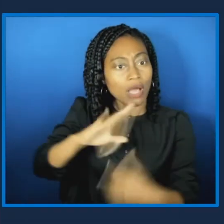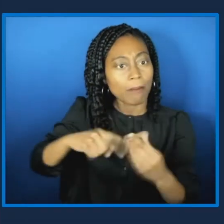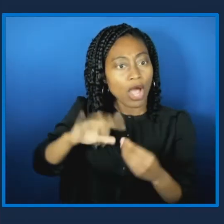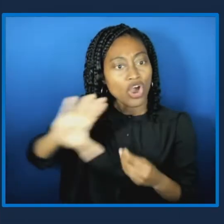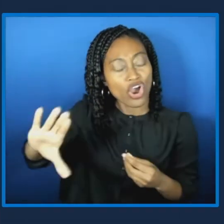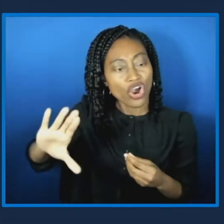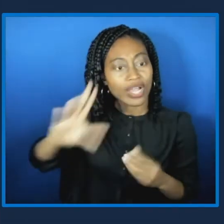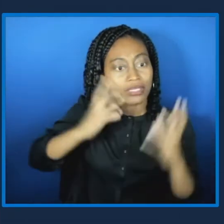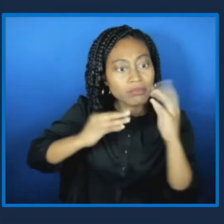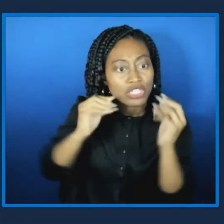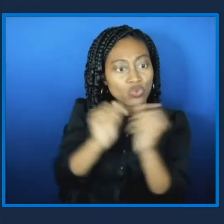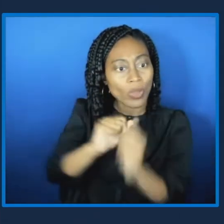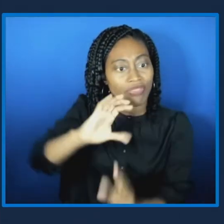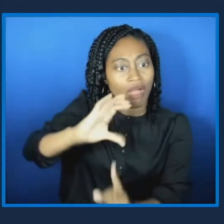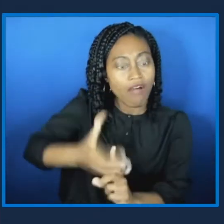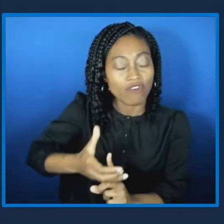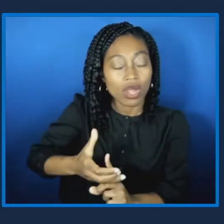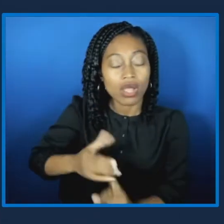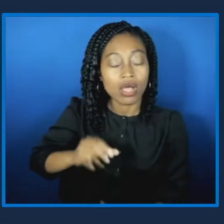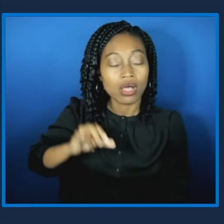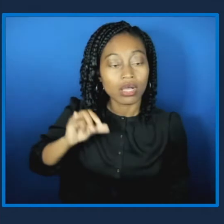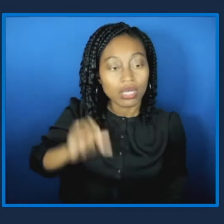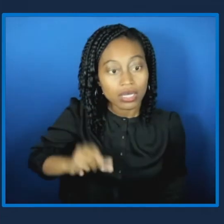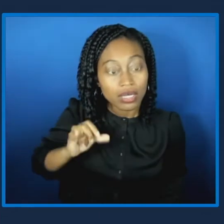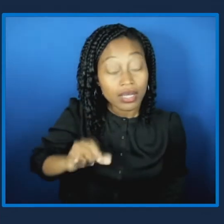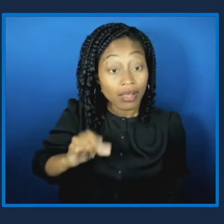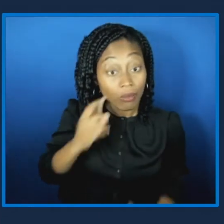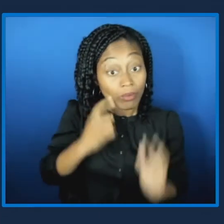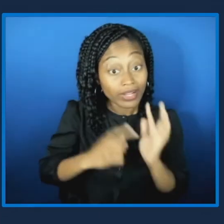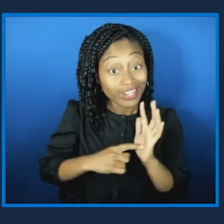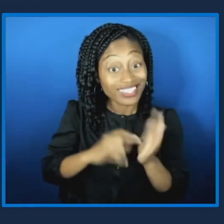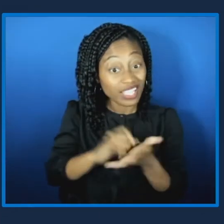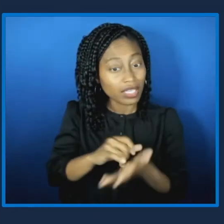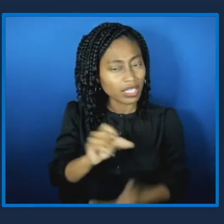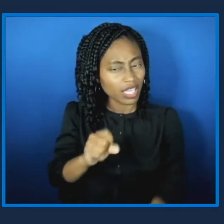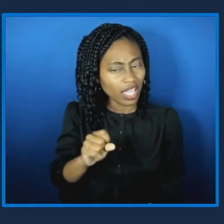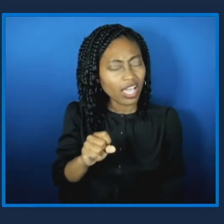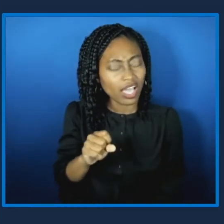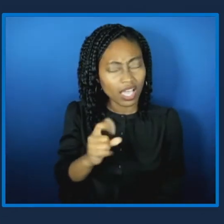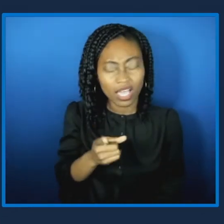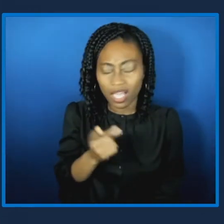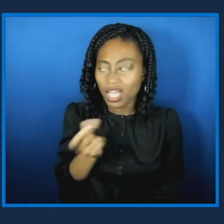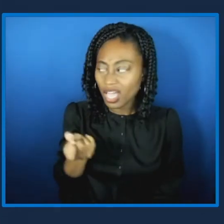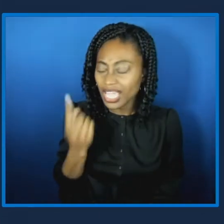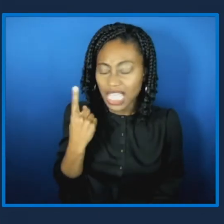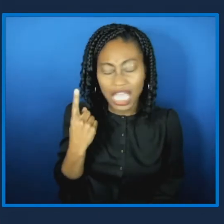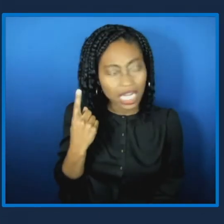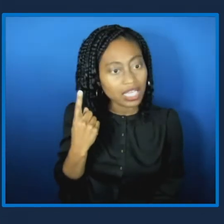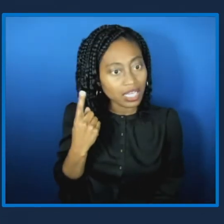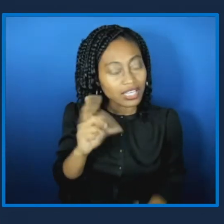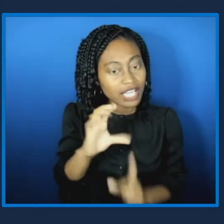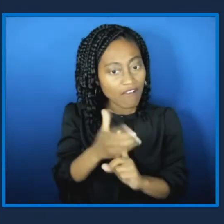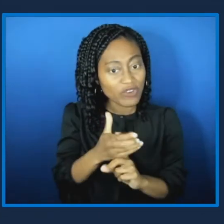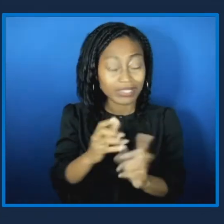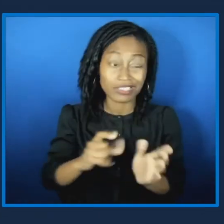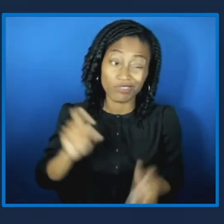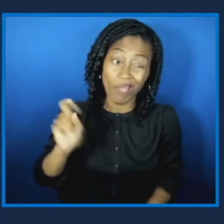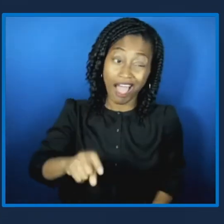and recognizing that, yeah, we get it. Covering is sometimes essential to do, but there's a real strength